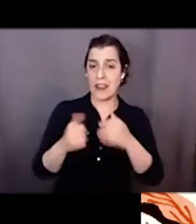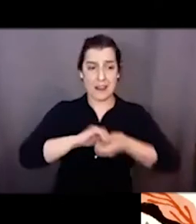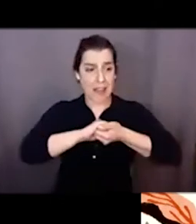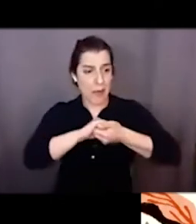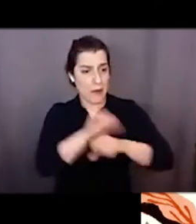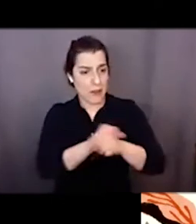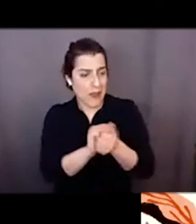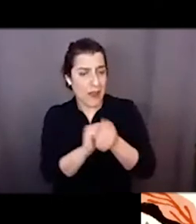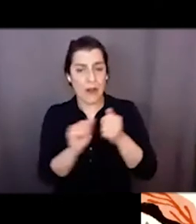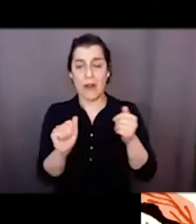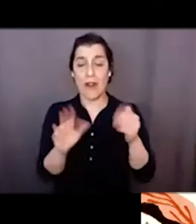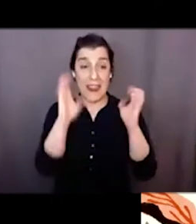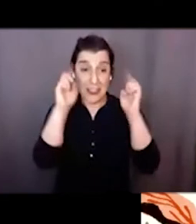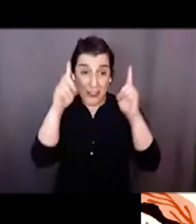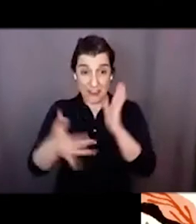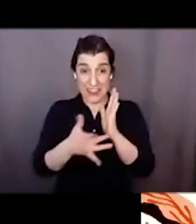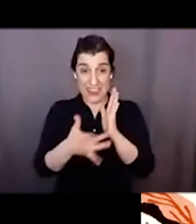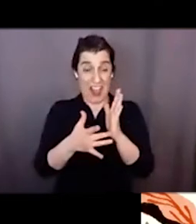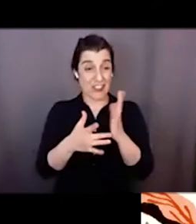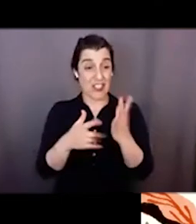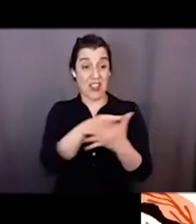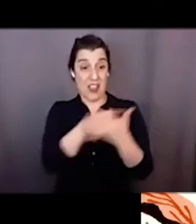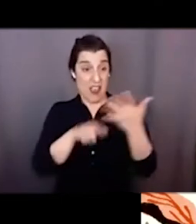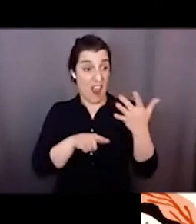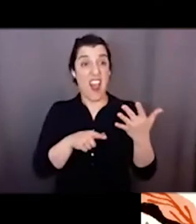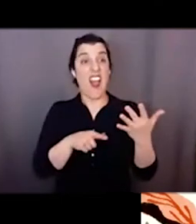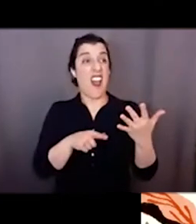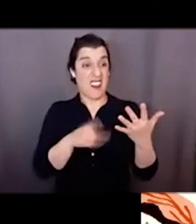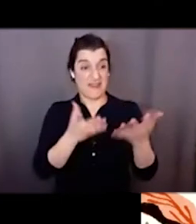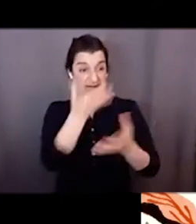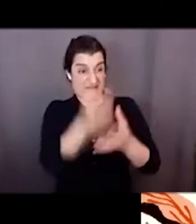technology are amplified by the pandemic because the,